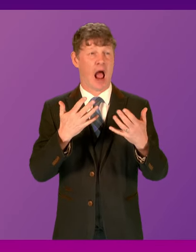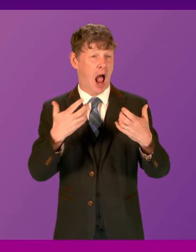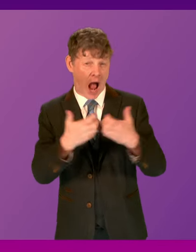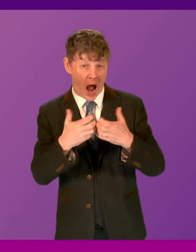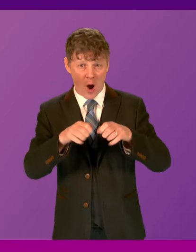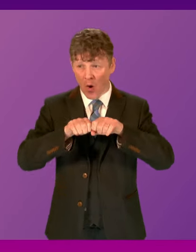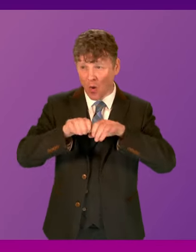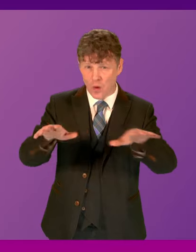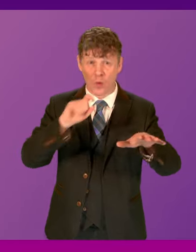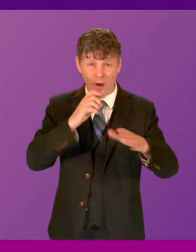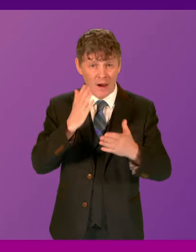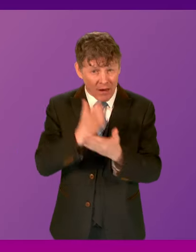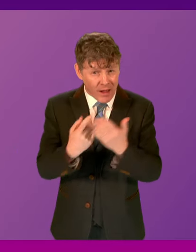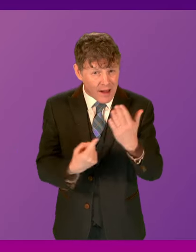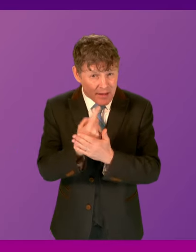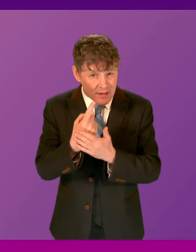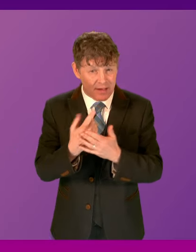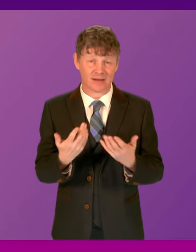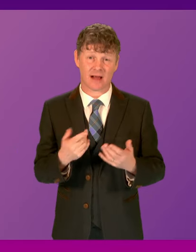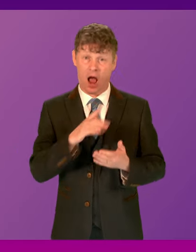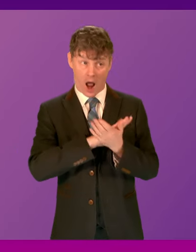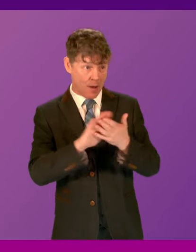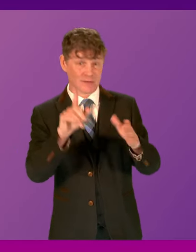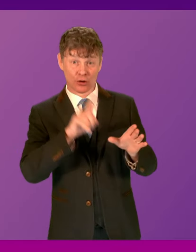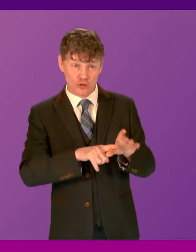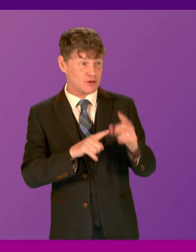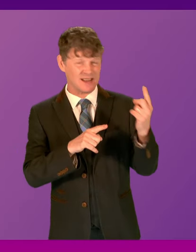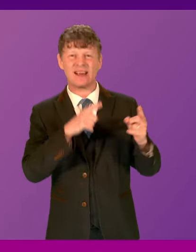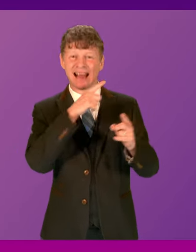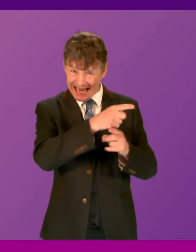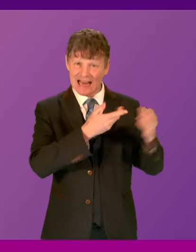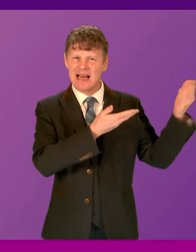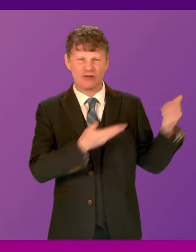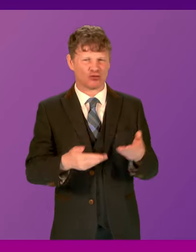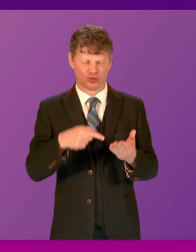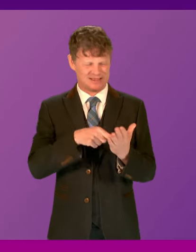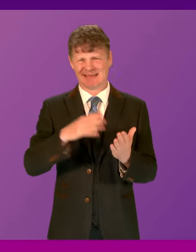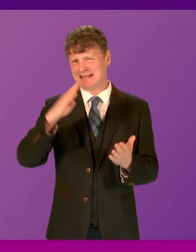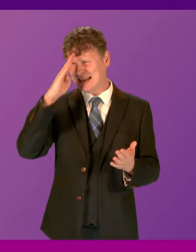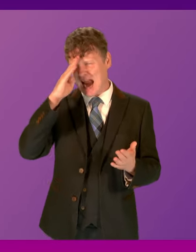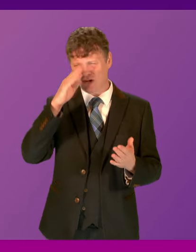Let us remember that Humza Yousaf introduced the unworkable and dangerous law when he was Cabinet